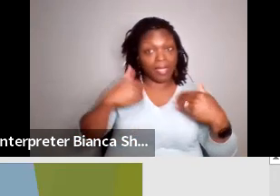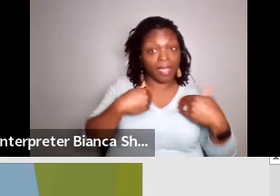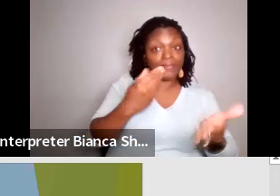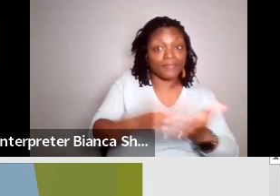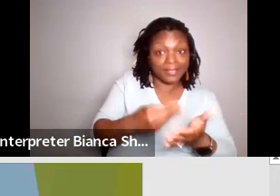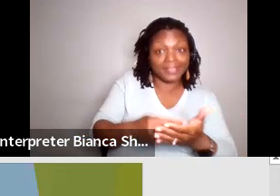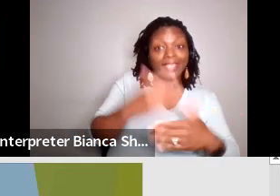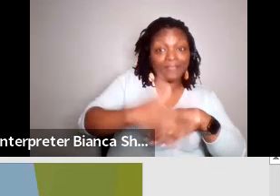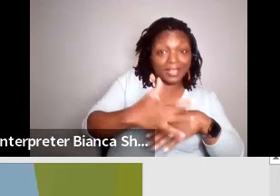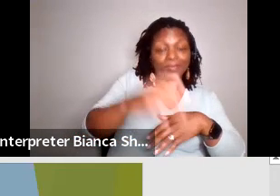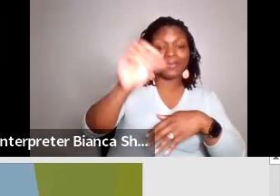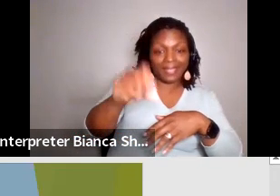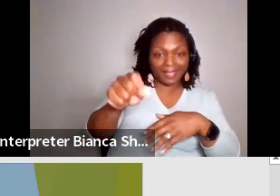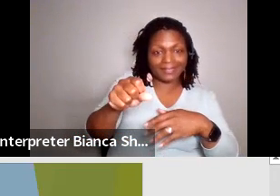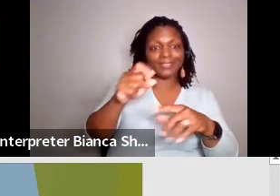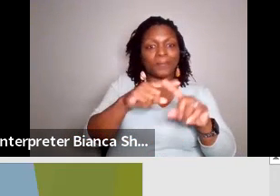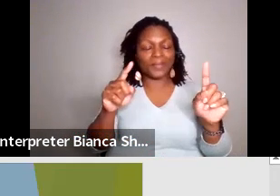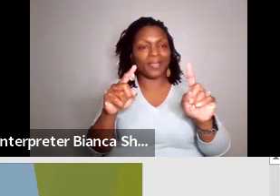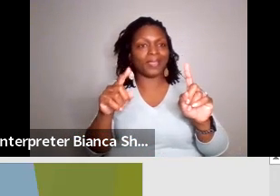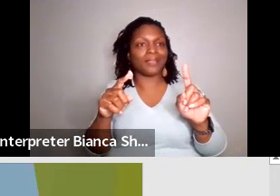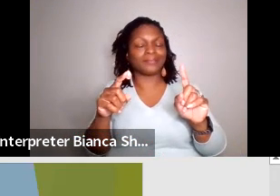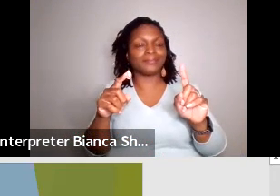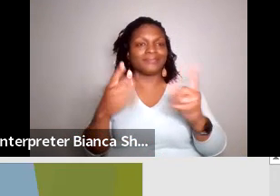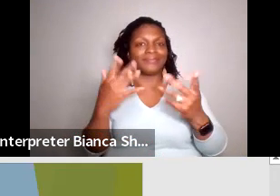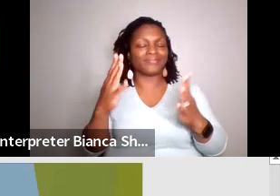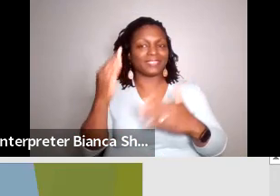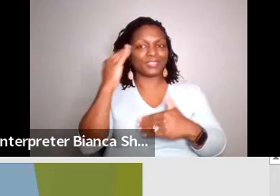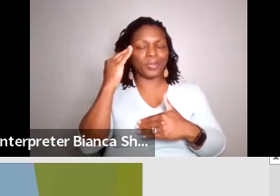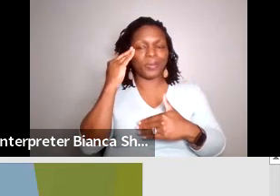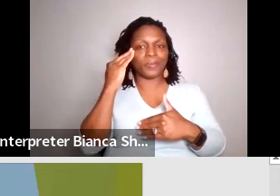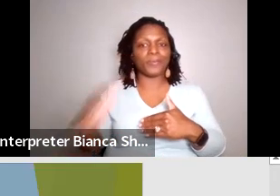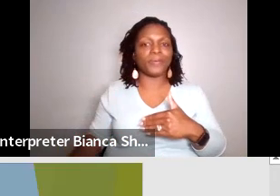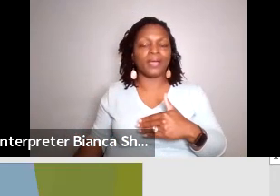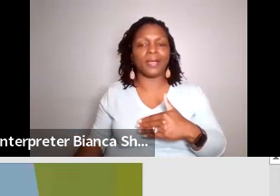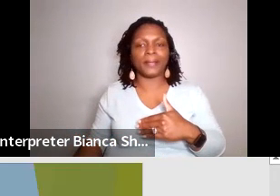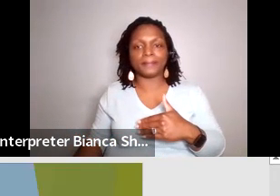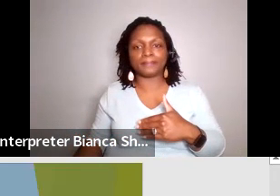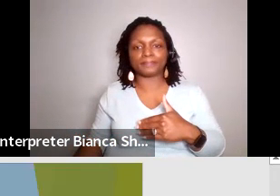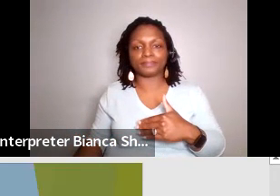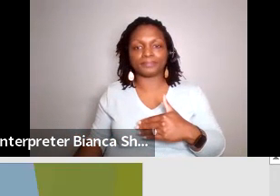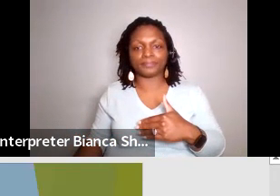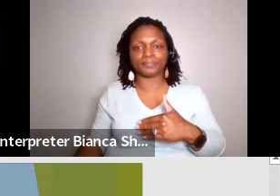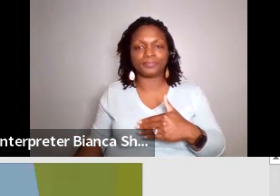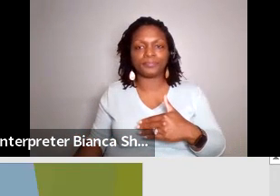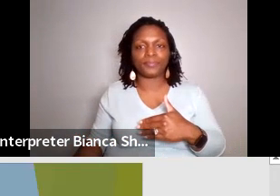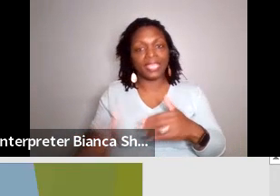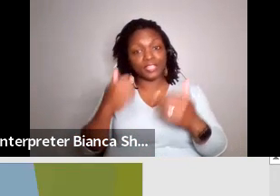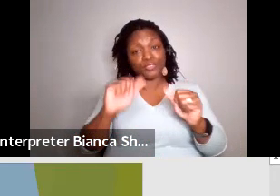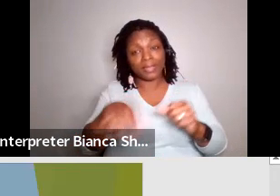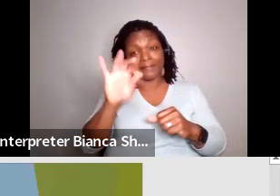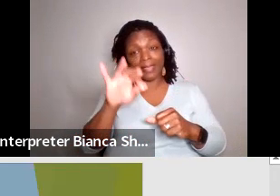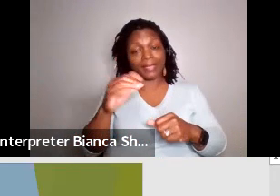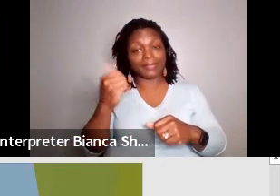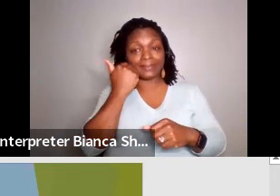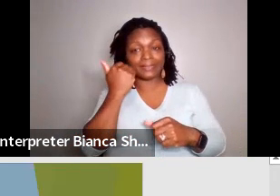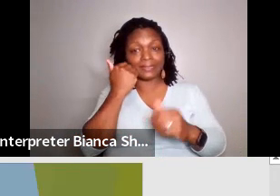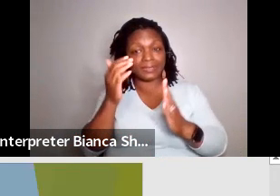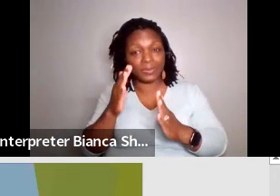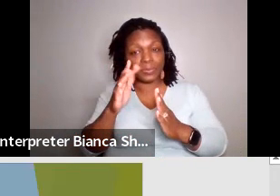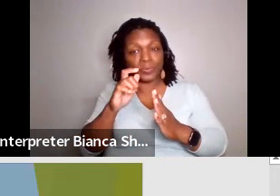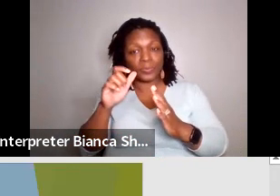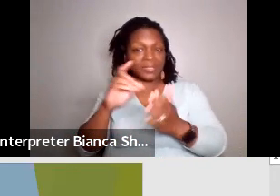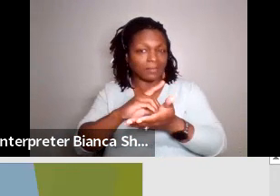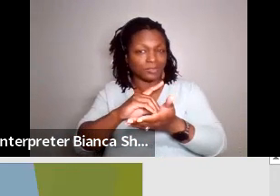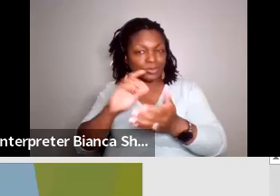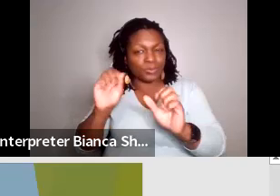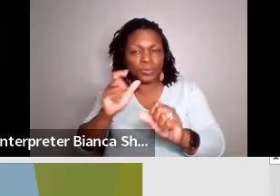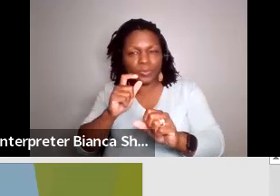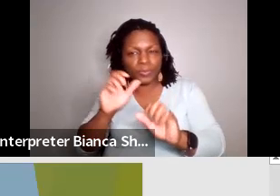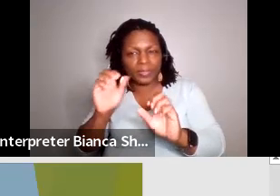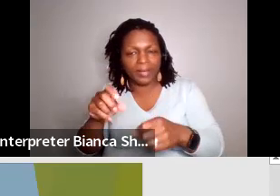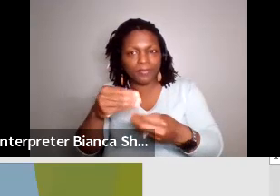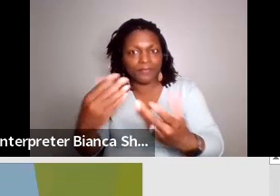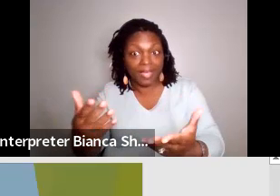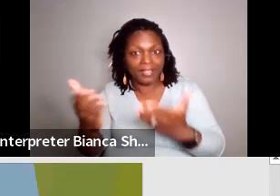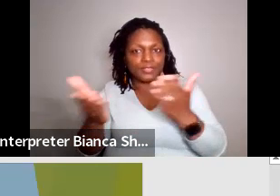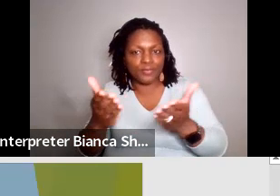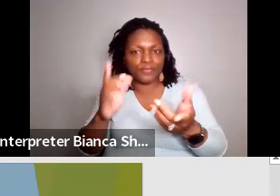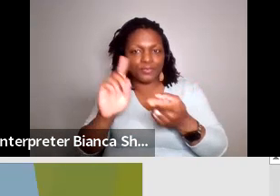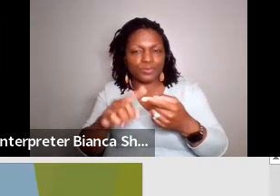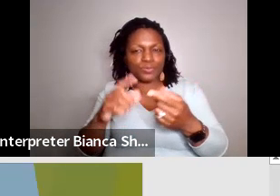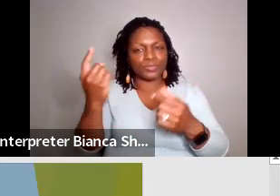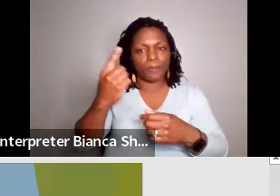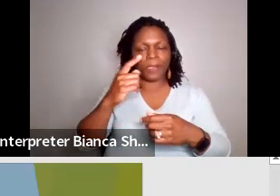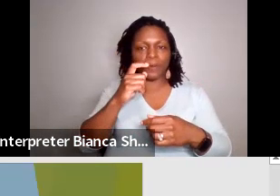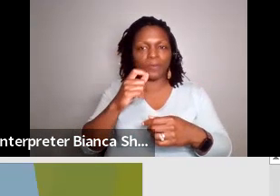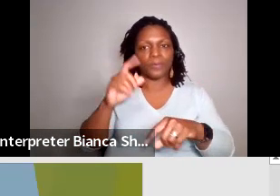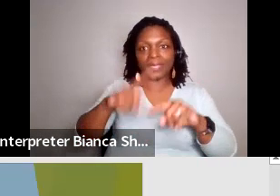We're excited about it, but we found that there's a lot of folks tell us that trying to find a dentist who's able to provide services to a person with a cognitive disability who may not be able to